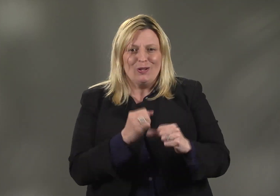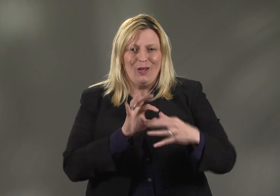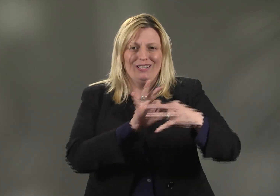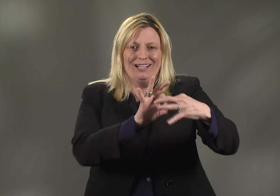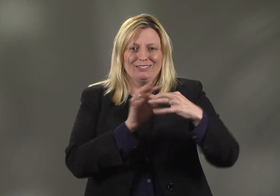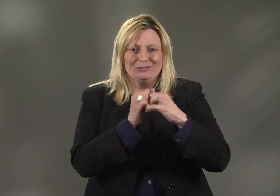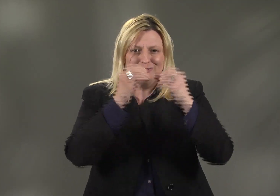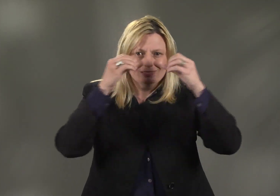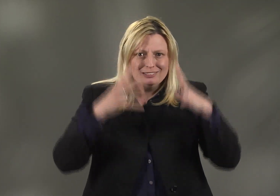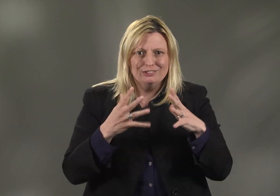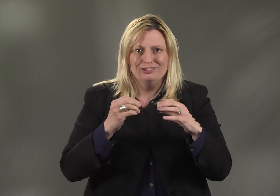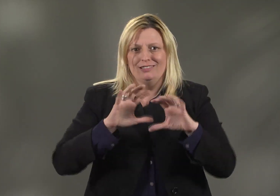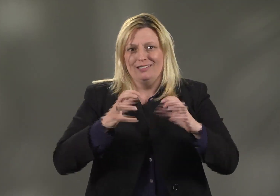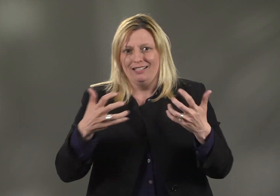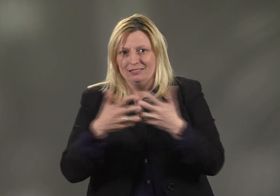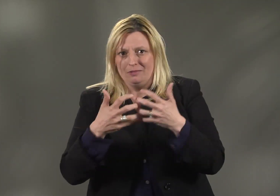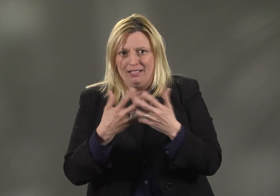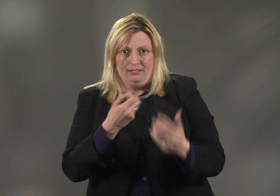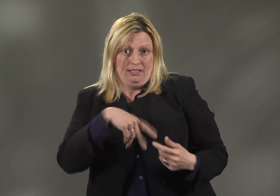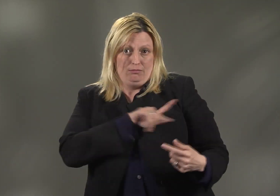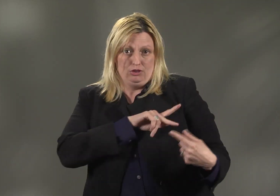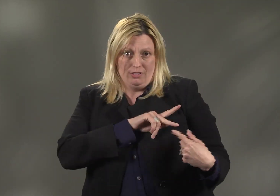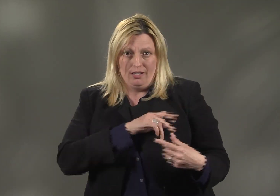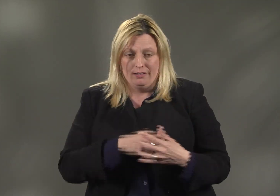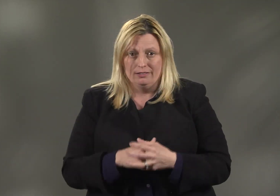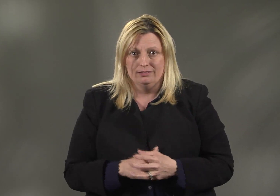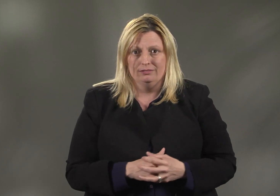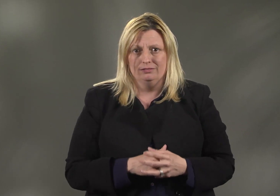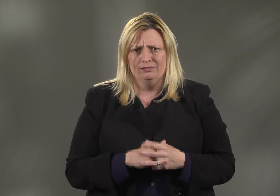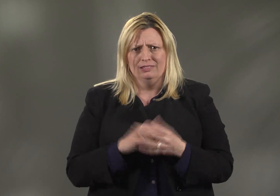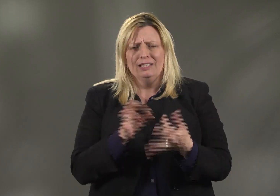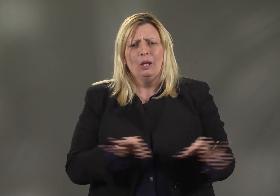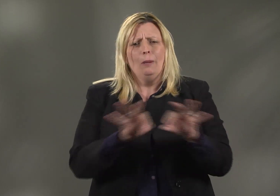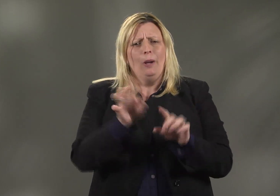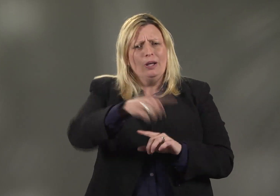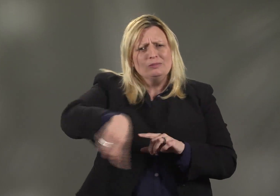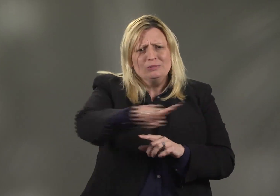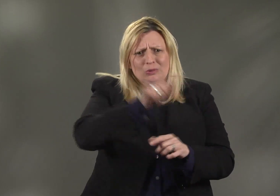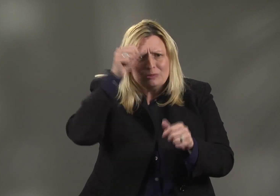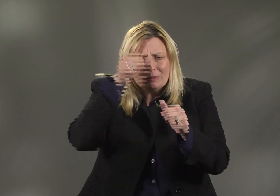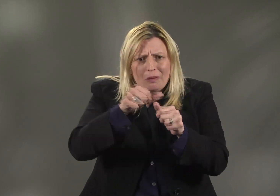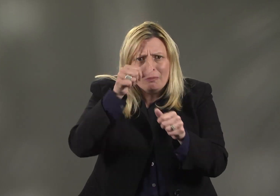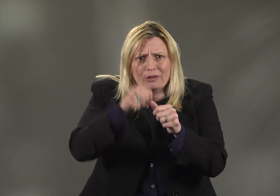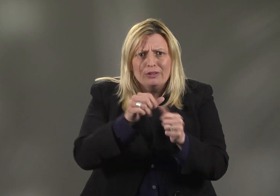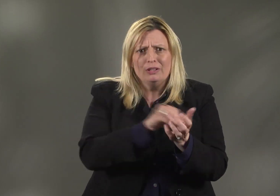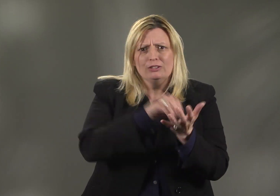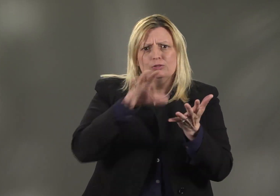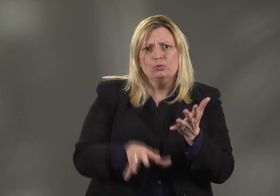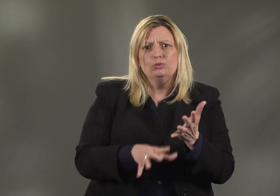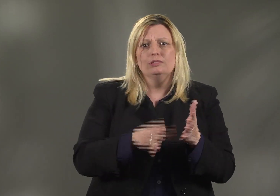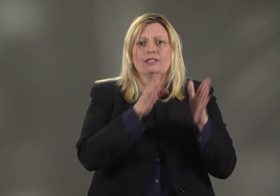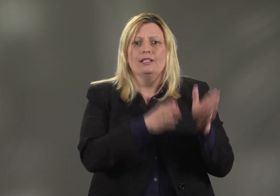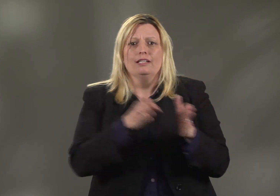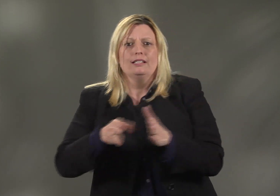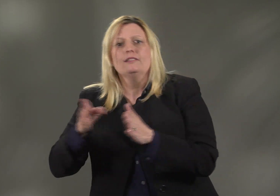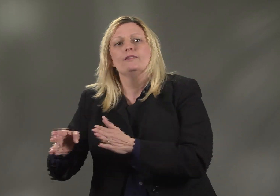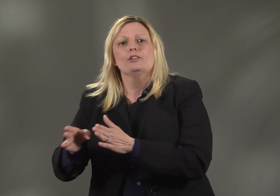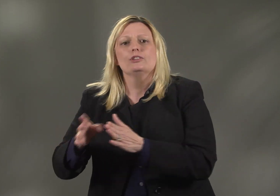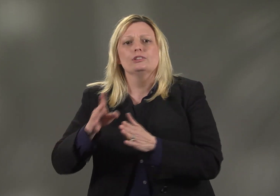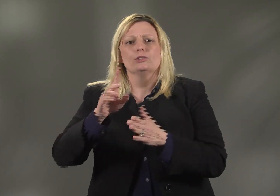because of their strong connections with teachers and classmates and/or personality. It's important to remember that students are individuals